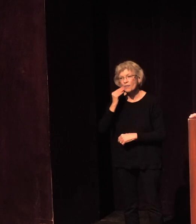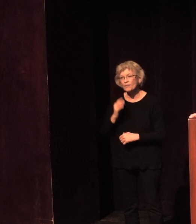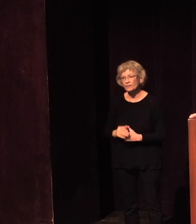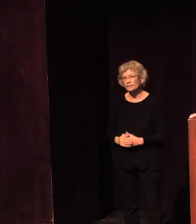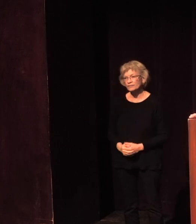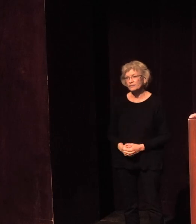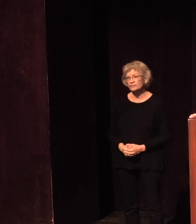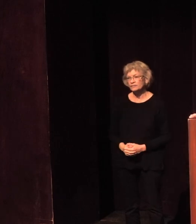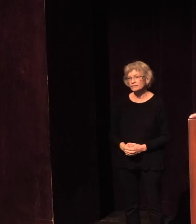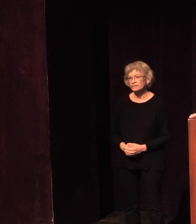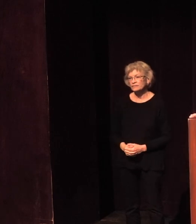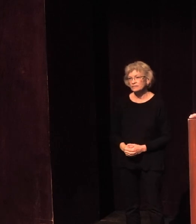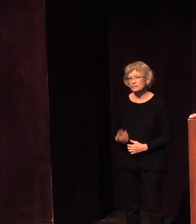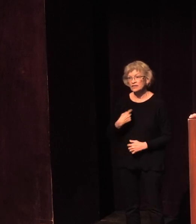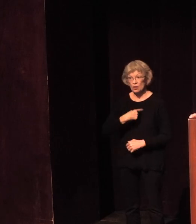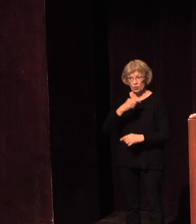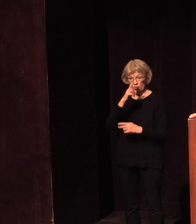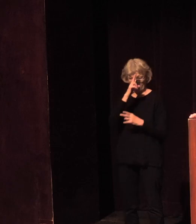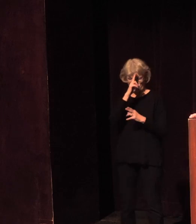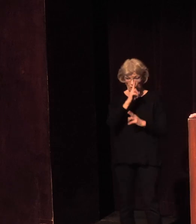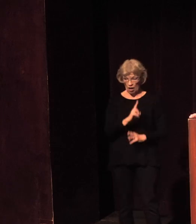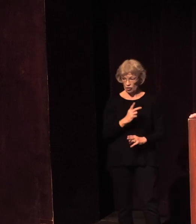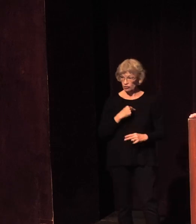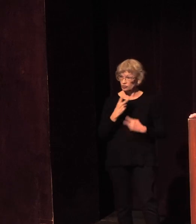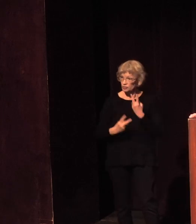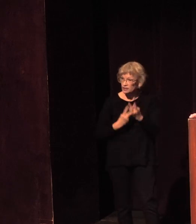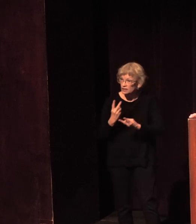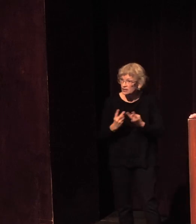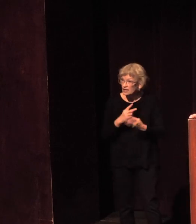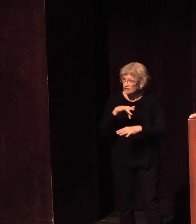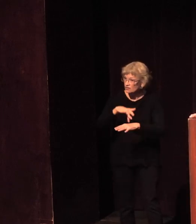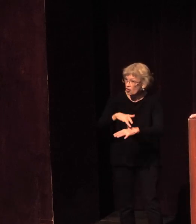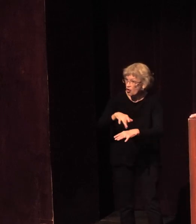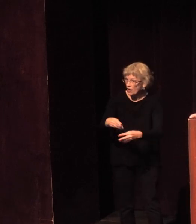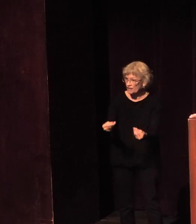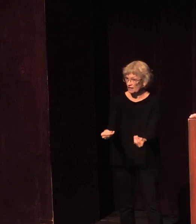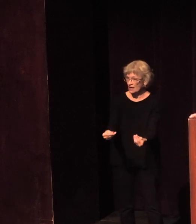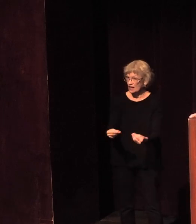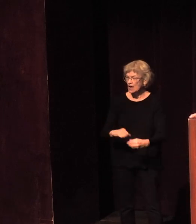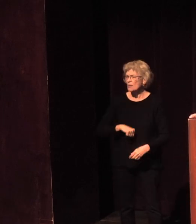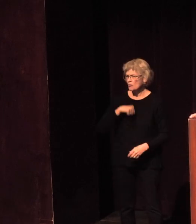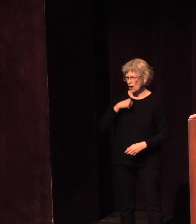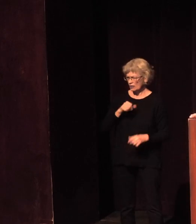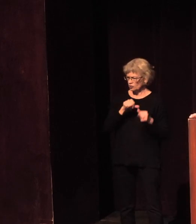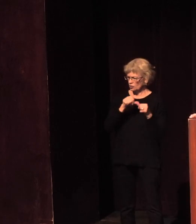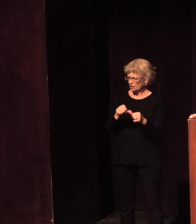present, future who call this place the land of Santa Barbara City College sits upon their home. We are honored to be